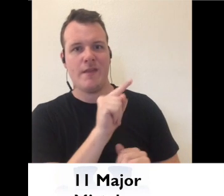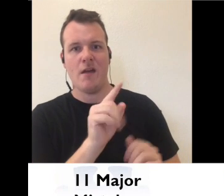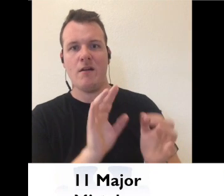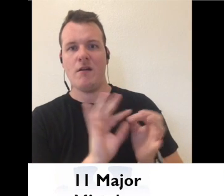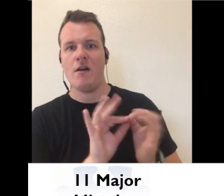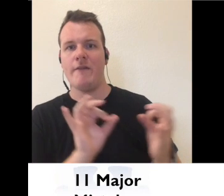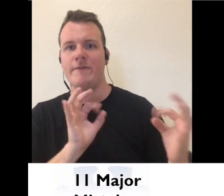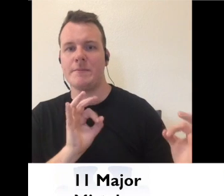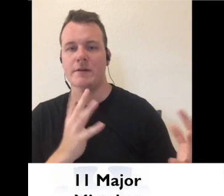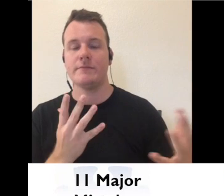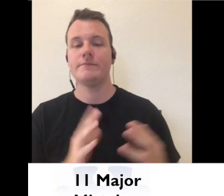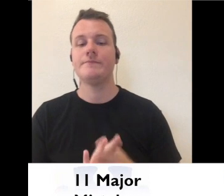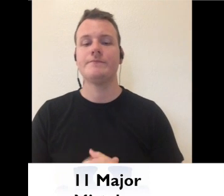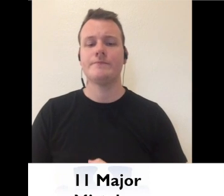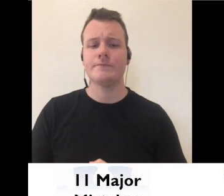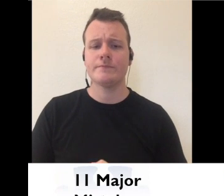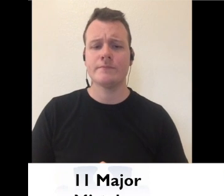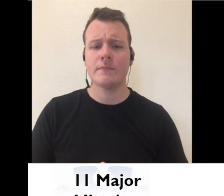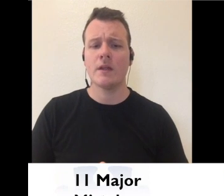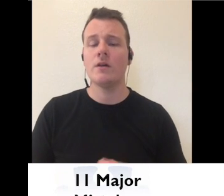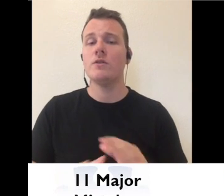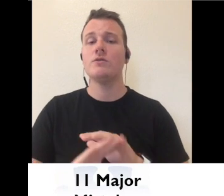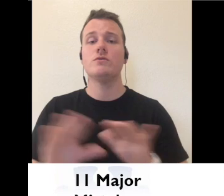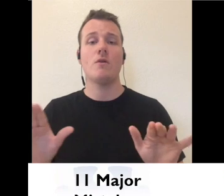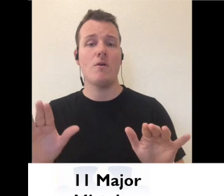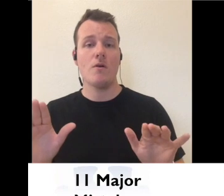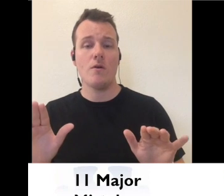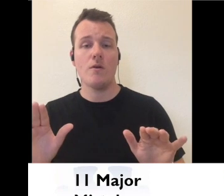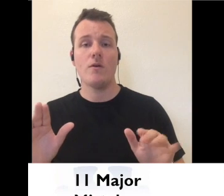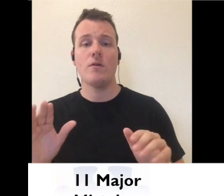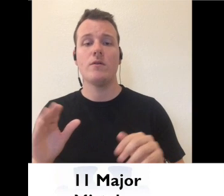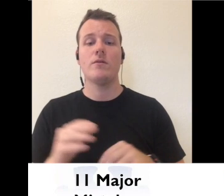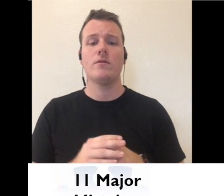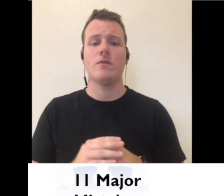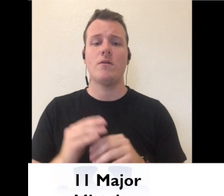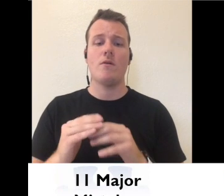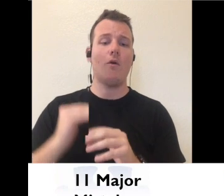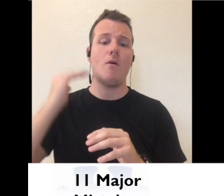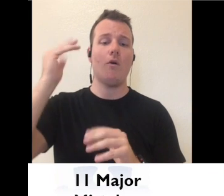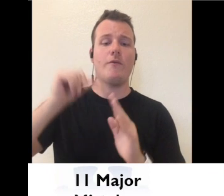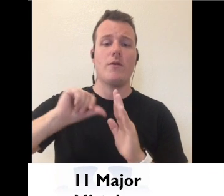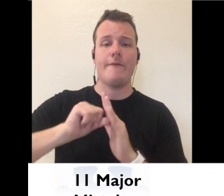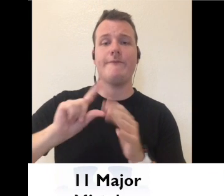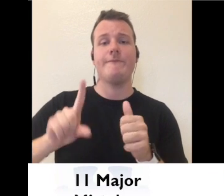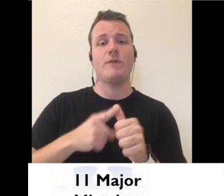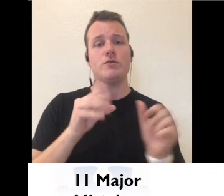Don't overemphasize the first mover advantage. First mover advantage would be